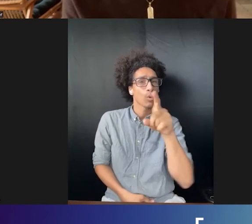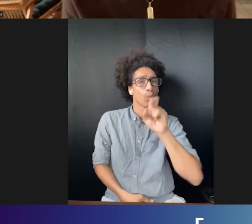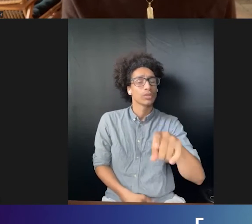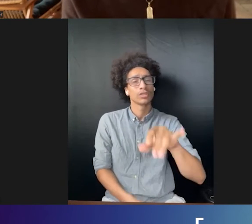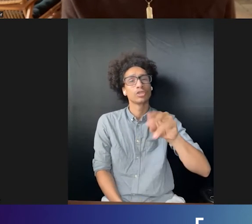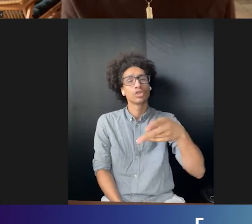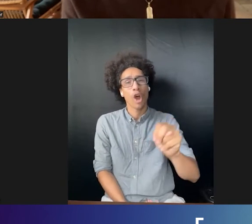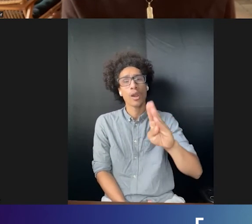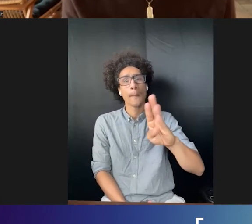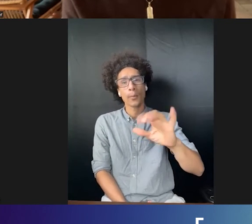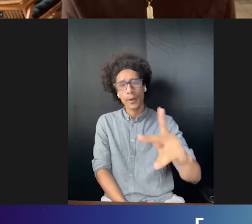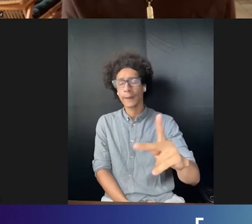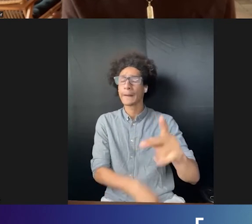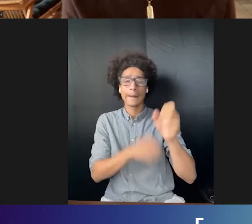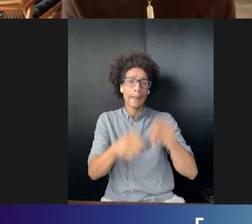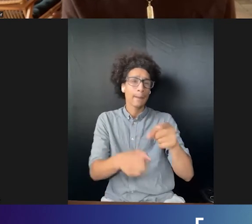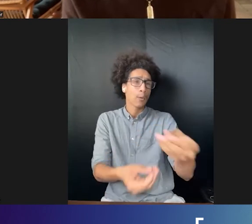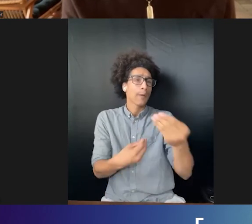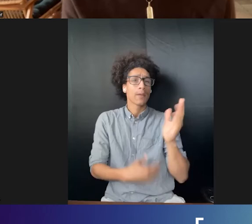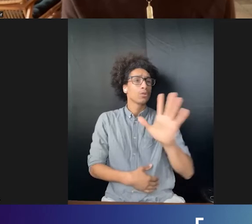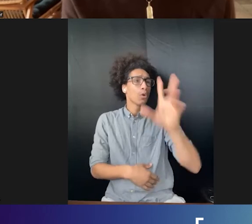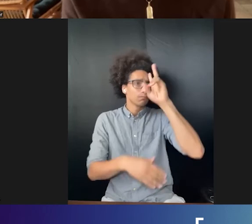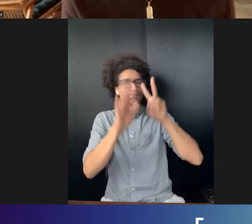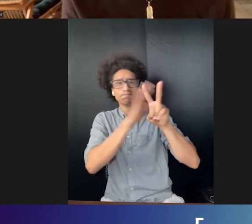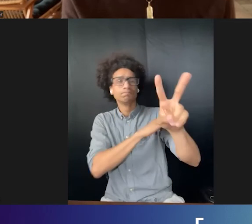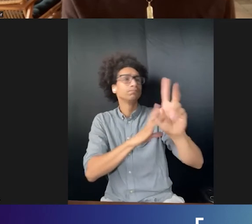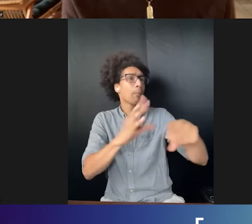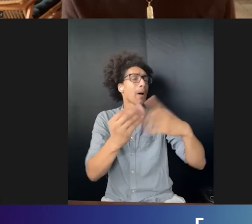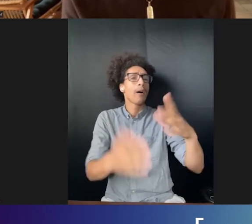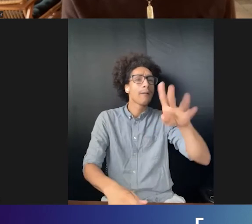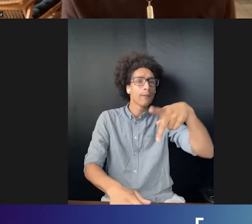on the future of using Film Hub and other aggregators for distribution?